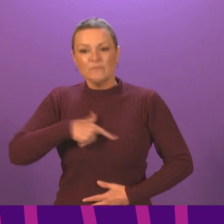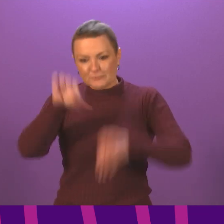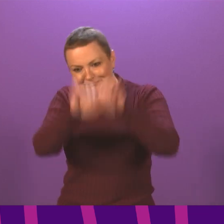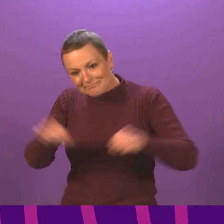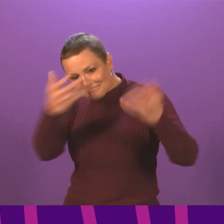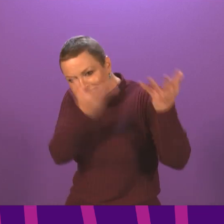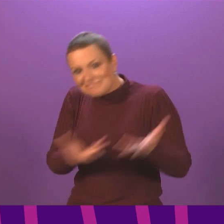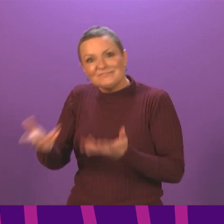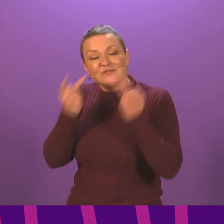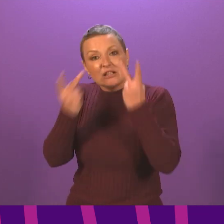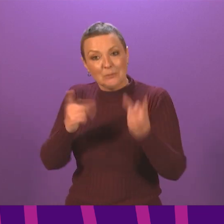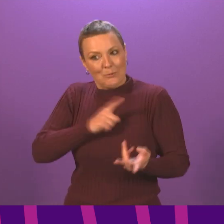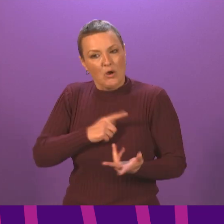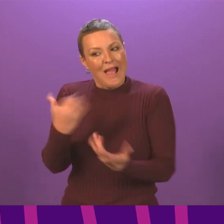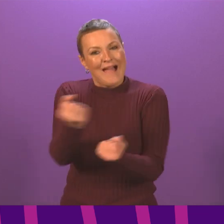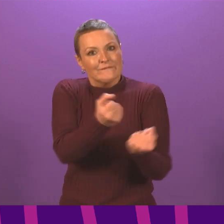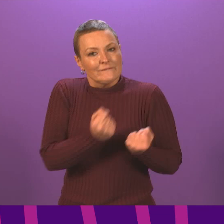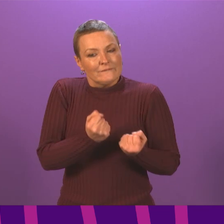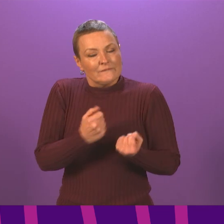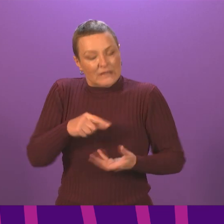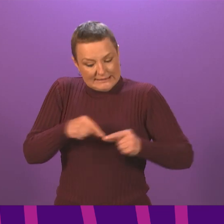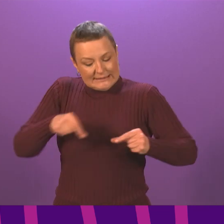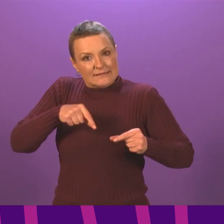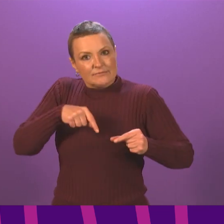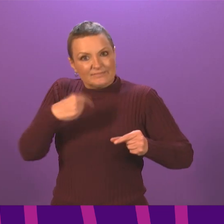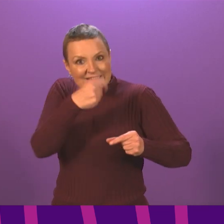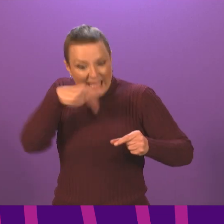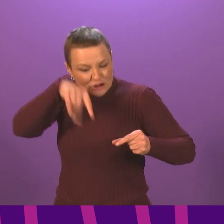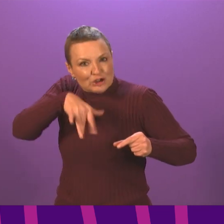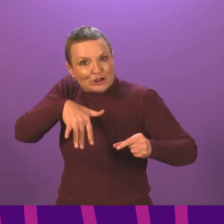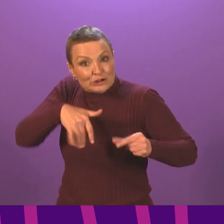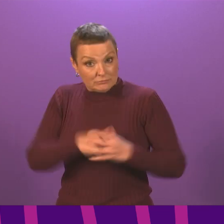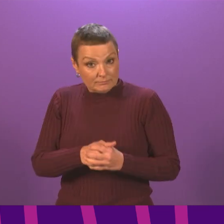about opening up more visiting for their residents.